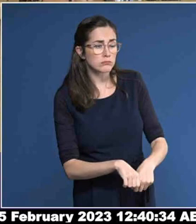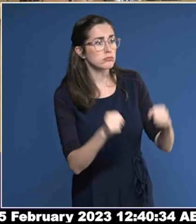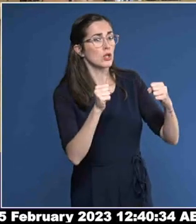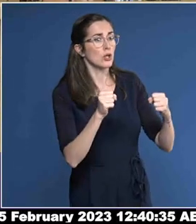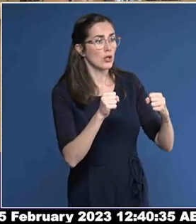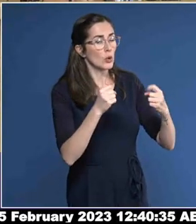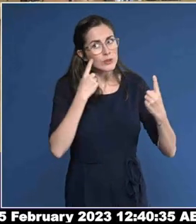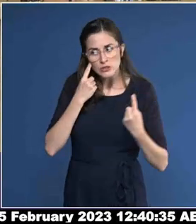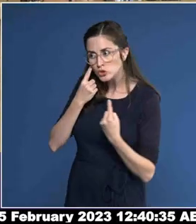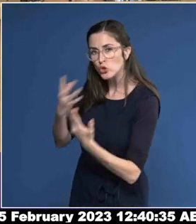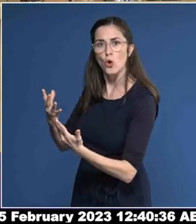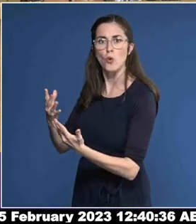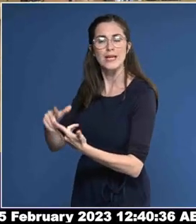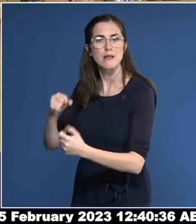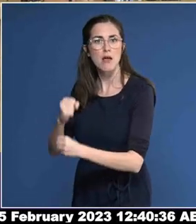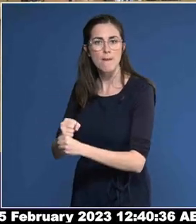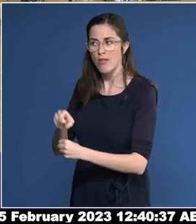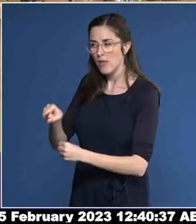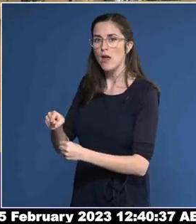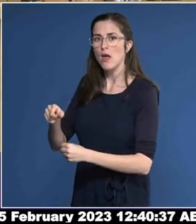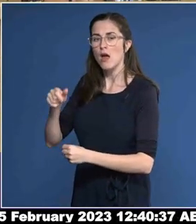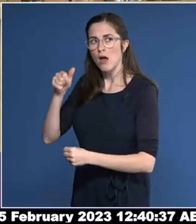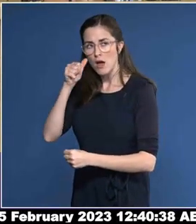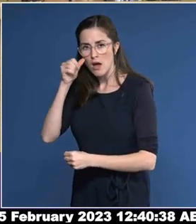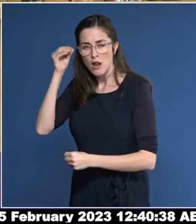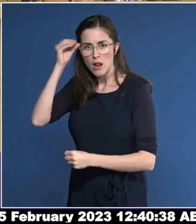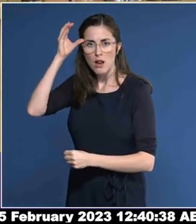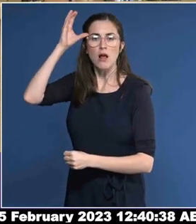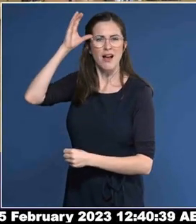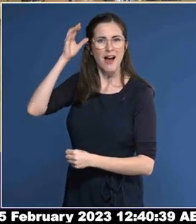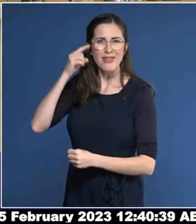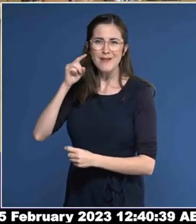And I think it's really important to have those practical examples for our board to understand that it does happen.